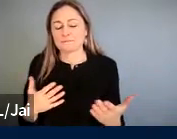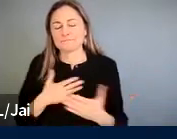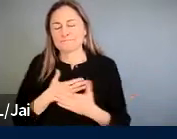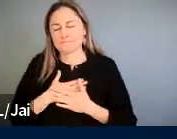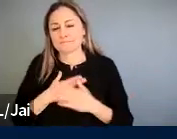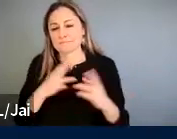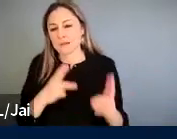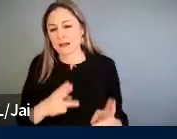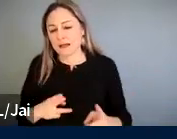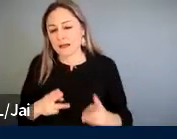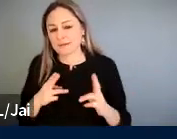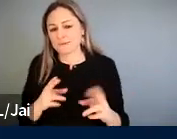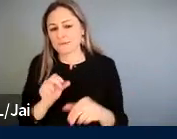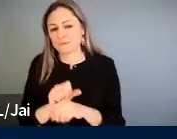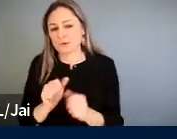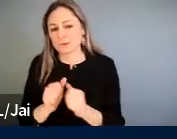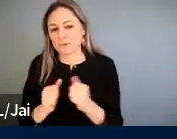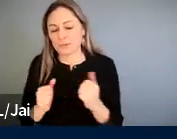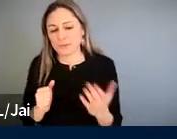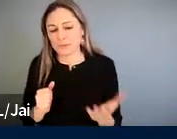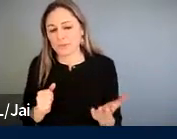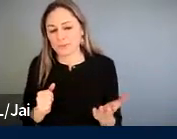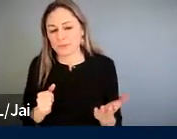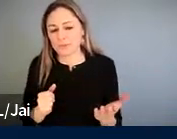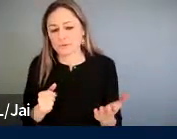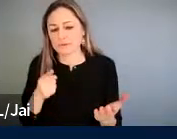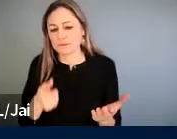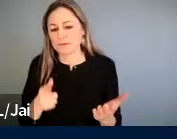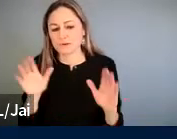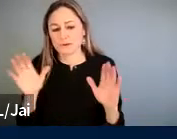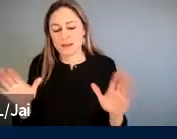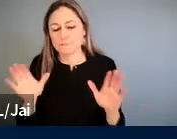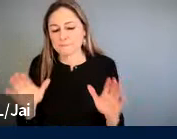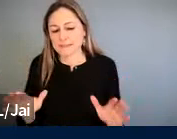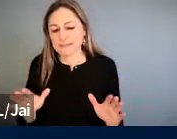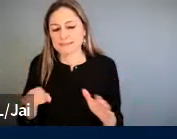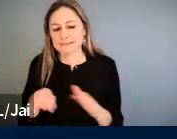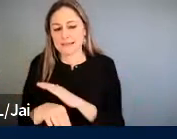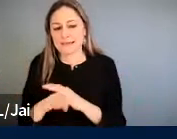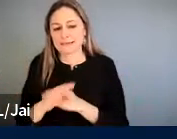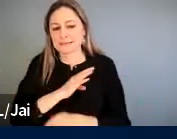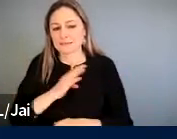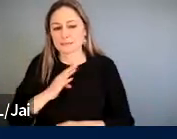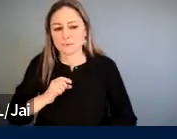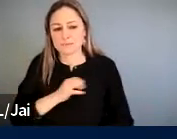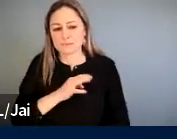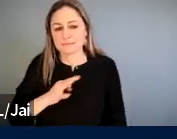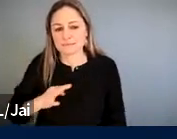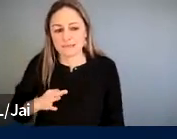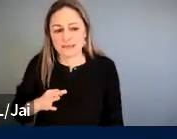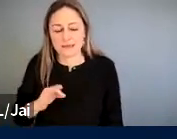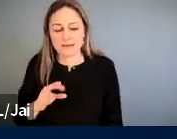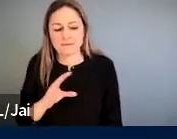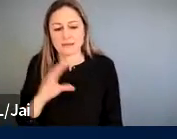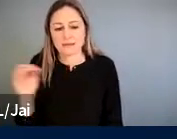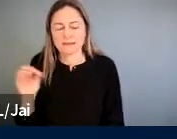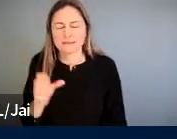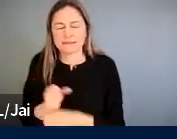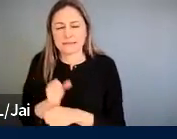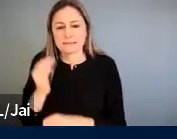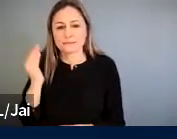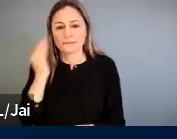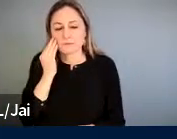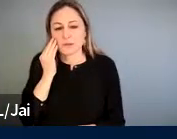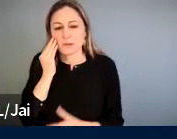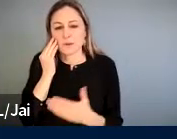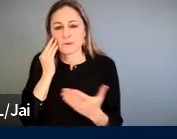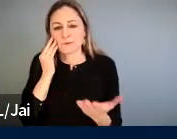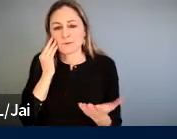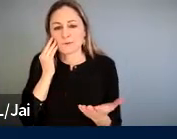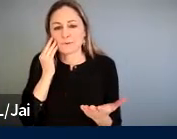been to work with you, your amazing Access Board staff, and to get to know the wonderful